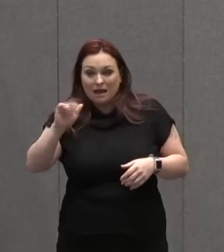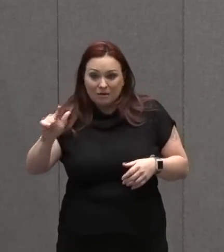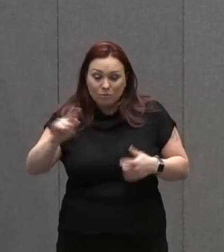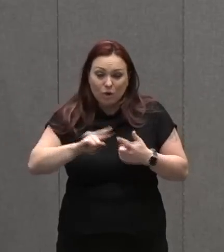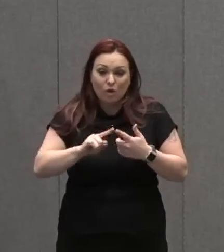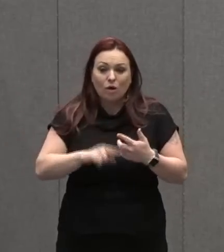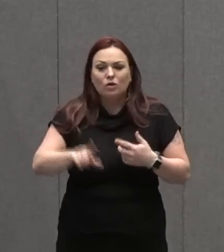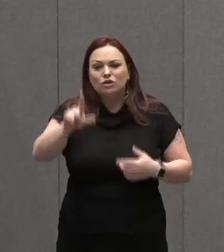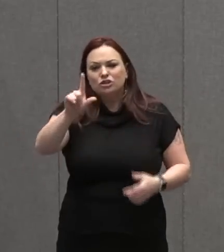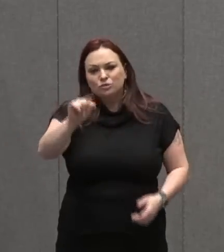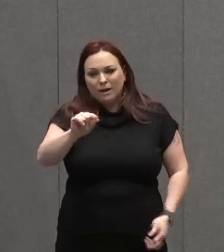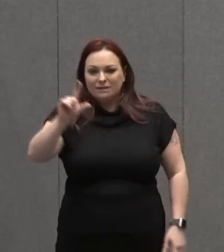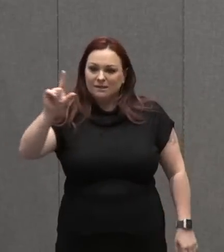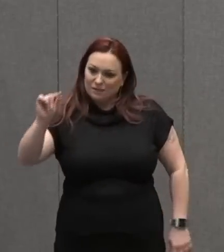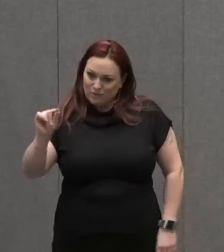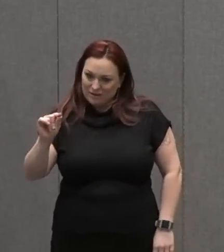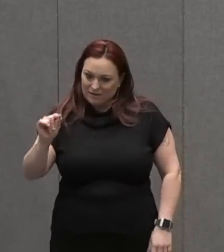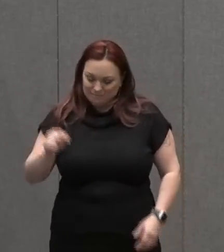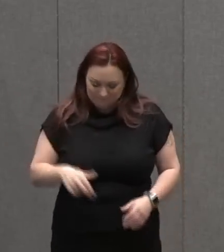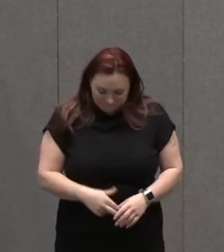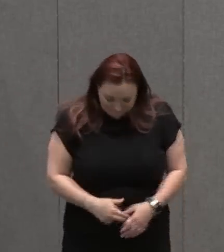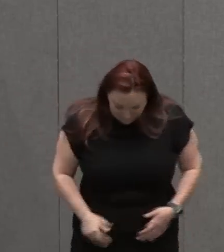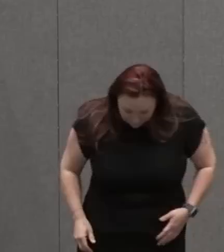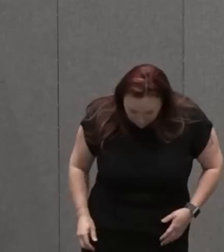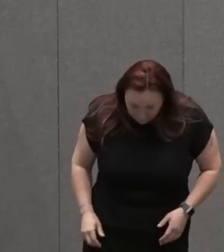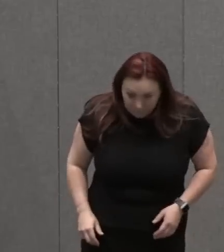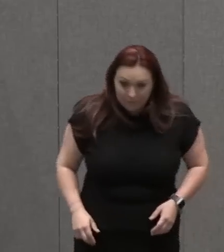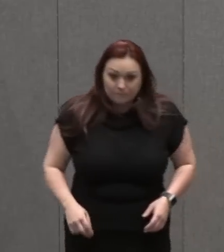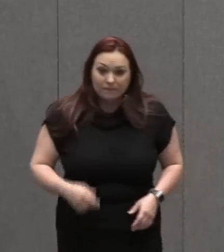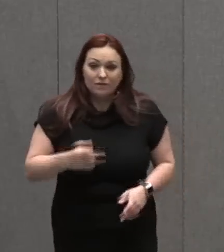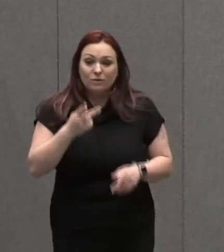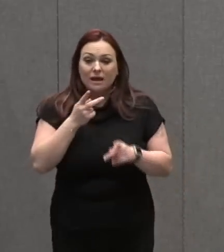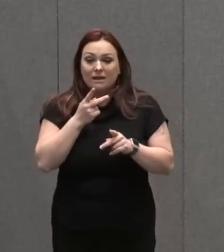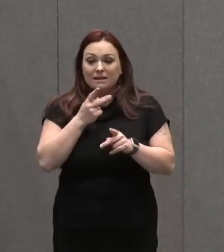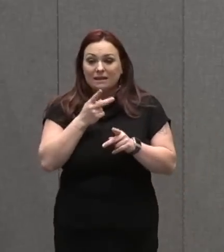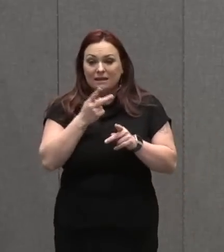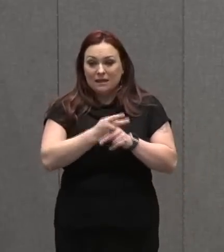2020 and you could keep the same label